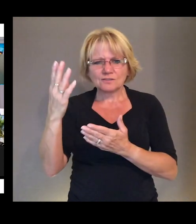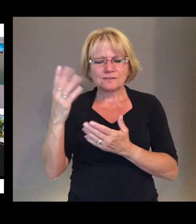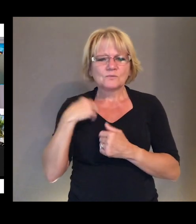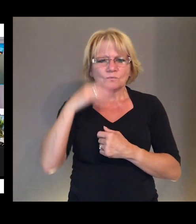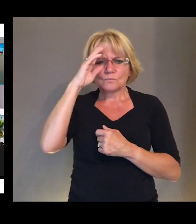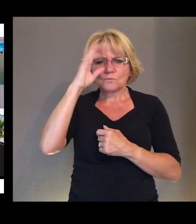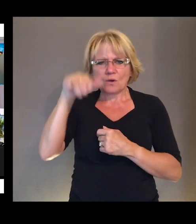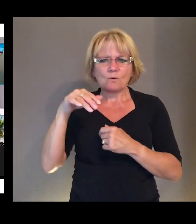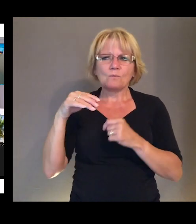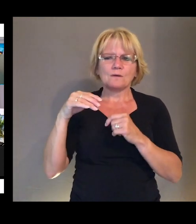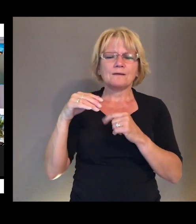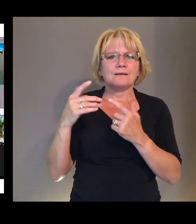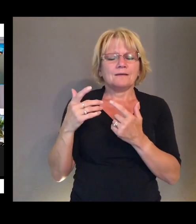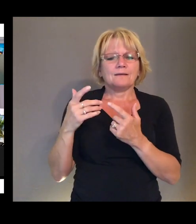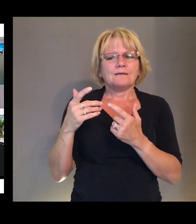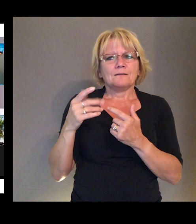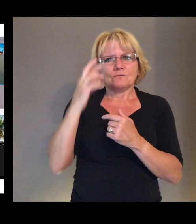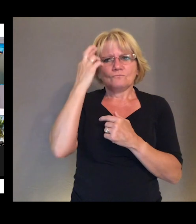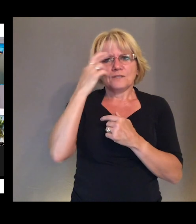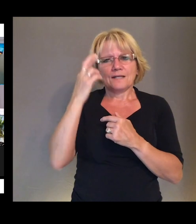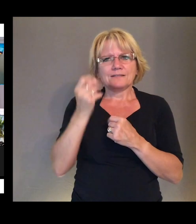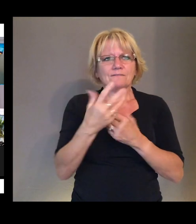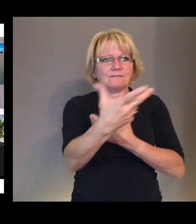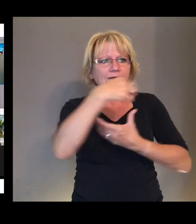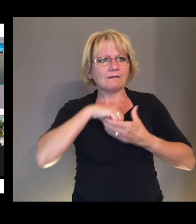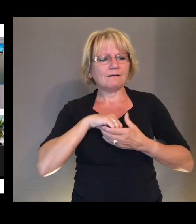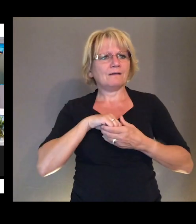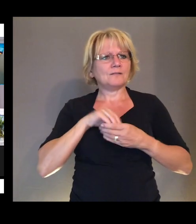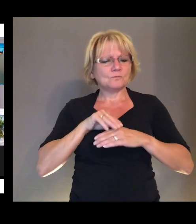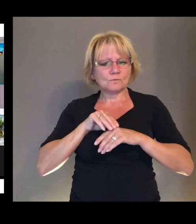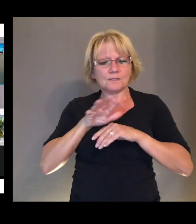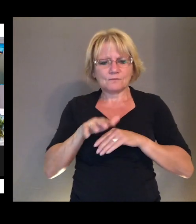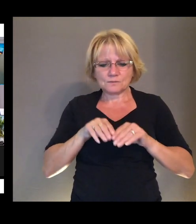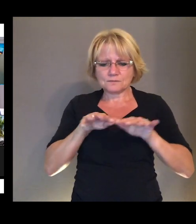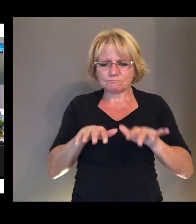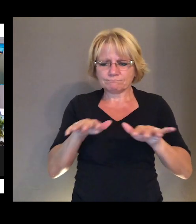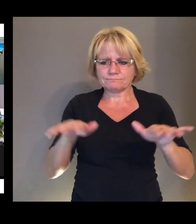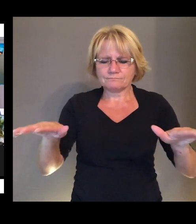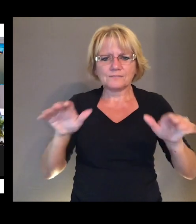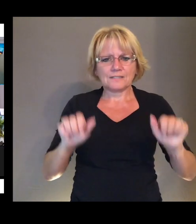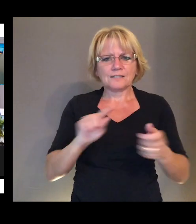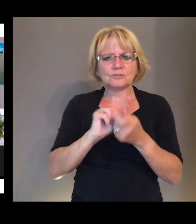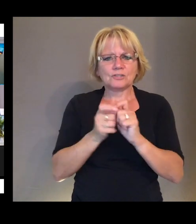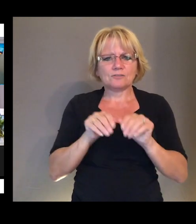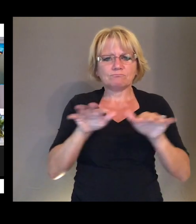as you attended our other forums, you'd realize that influencing your circles can also take in other areas